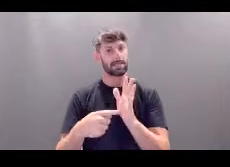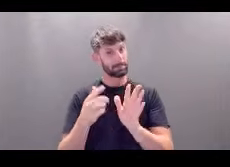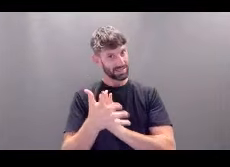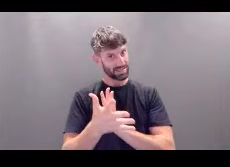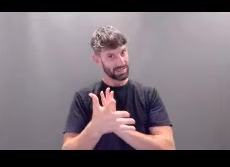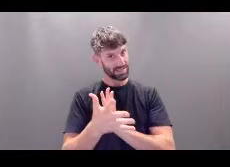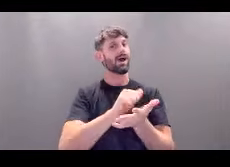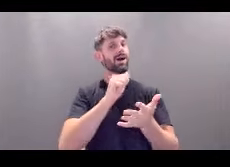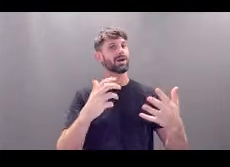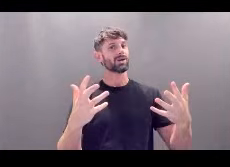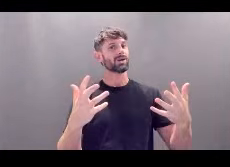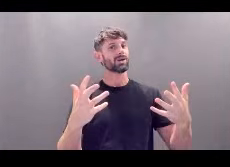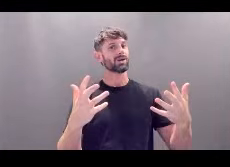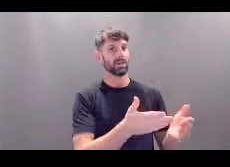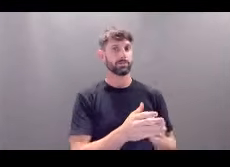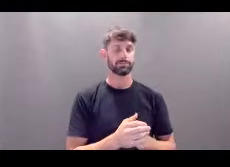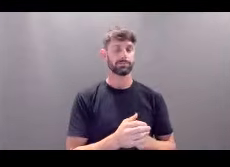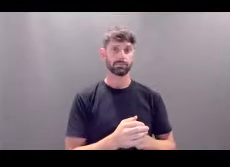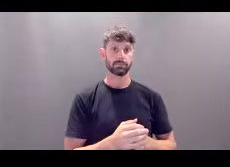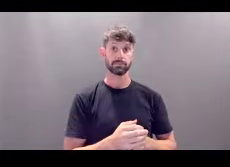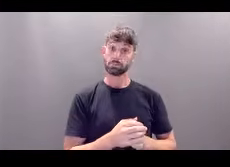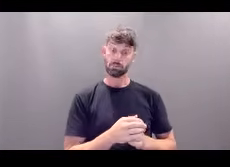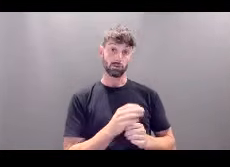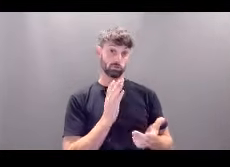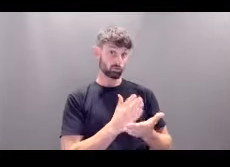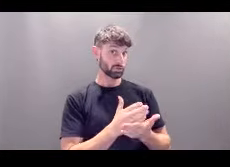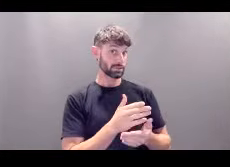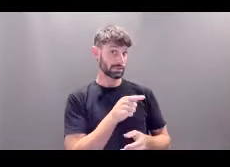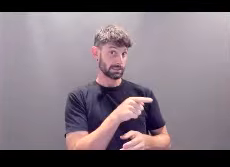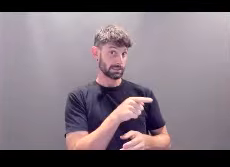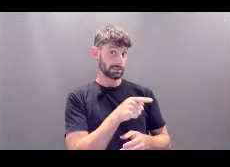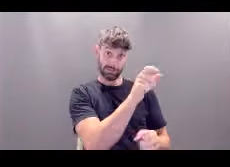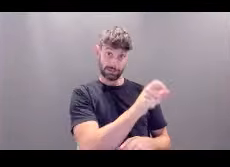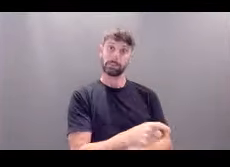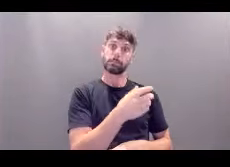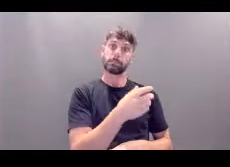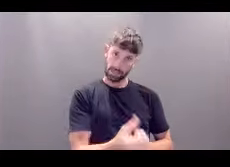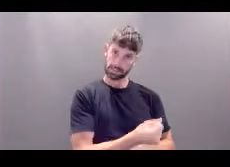And participants are required to get written advice for mid cost